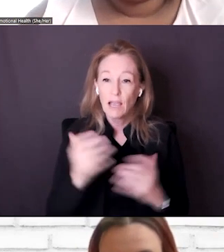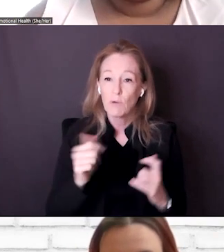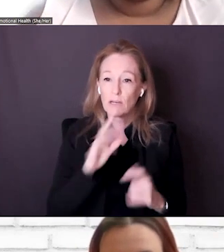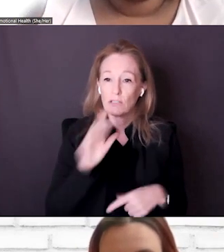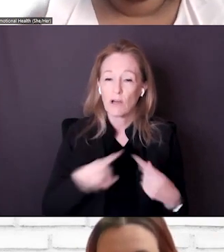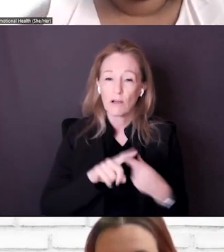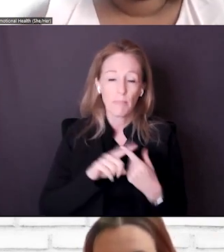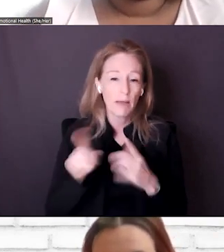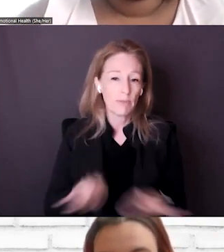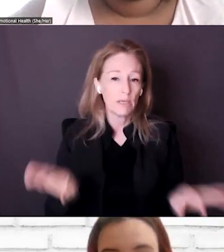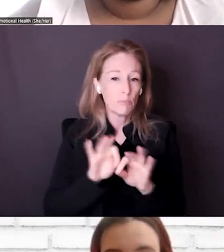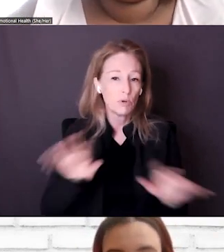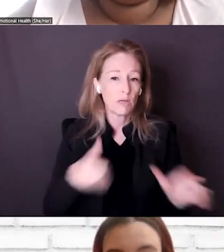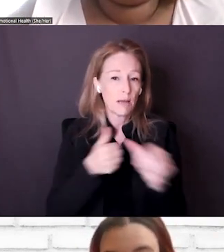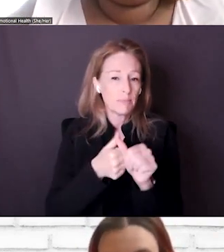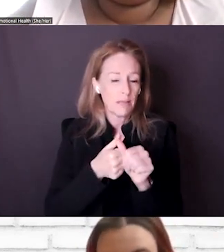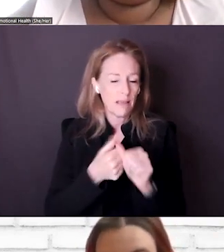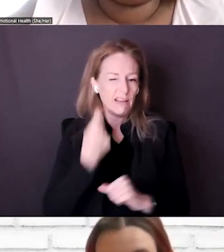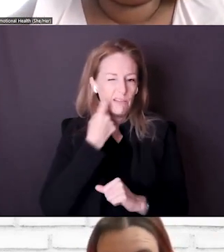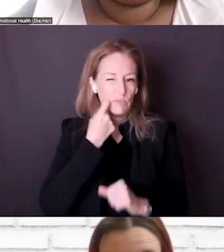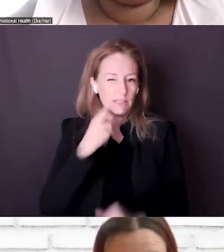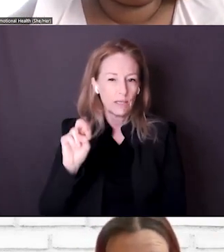THAT IS ON THE NEWS. I AM NOT SURE HOW MANY OF YOU INTERACTED